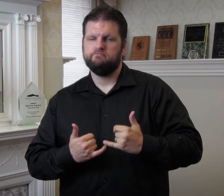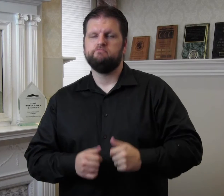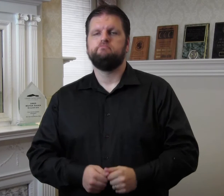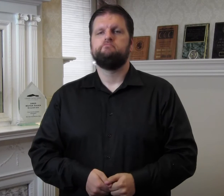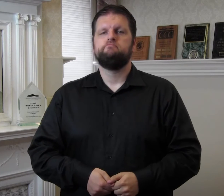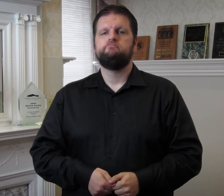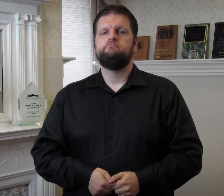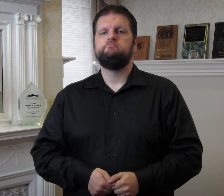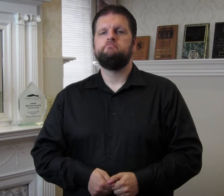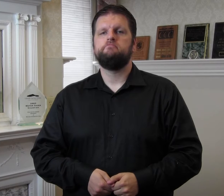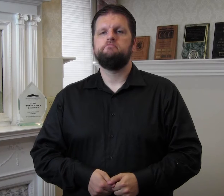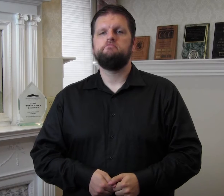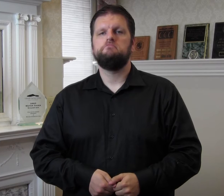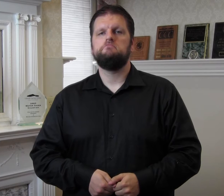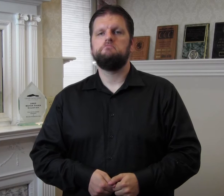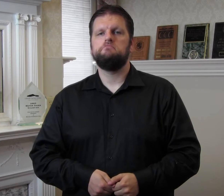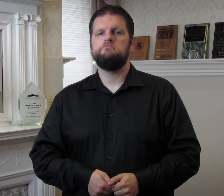I'm 34 years old.